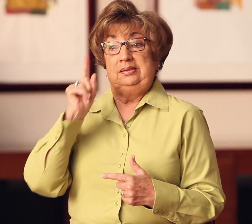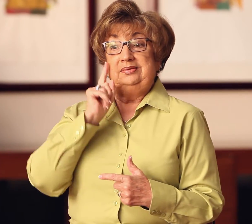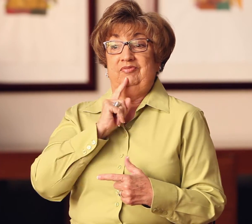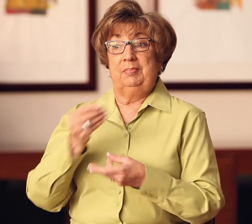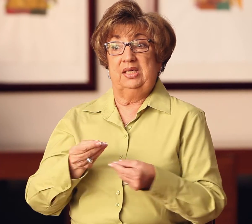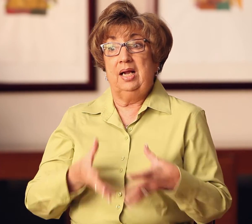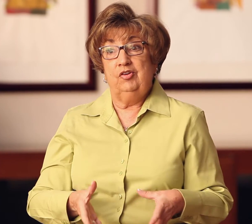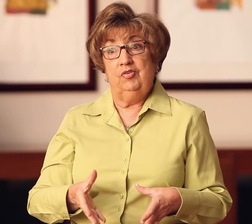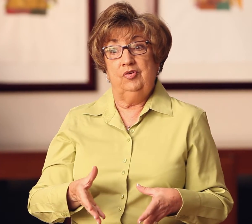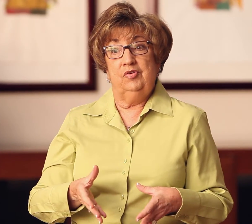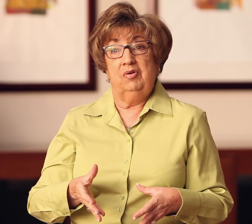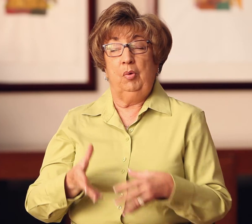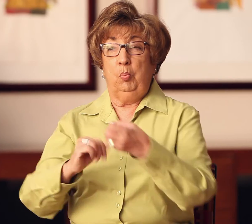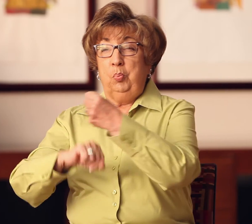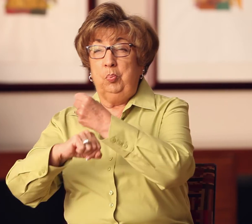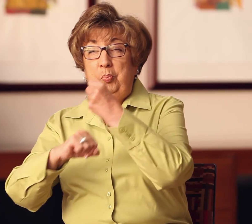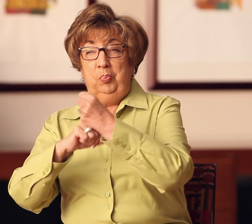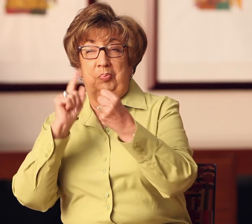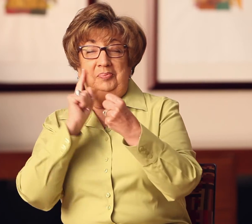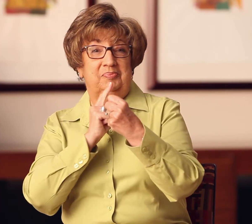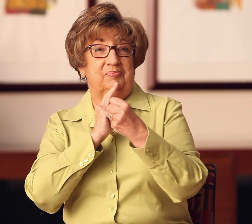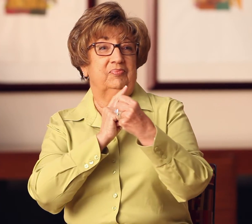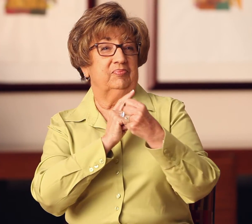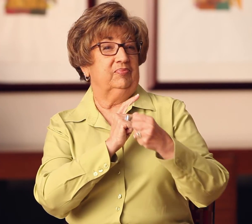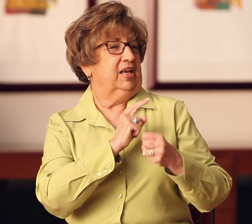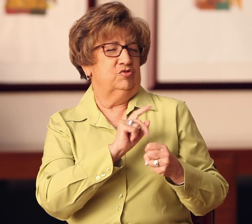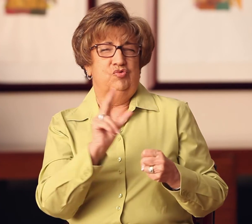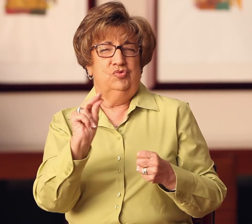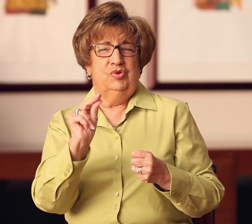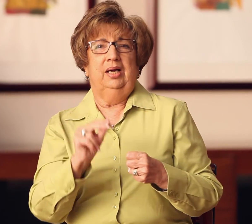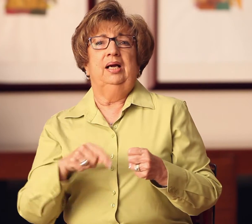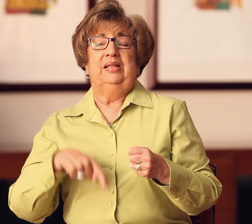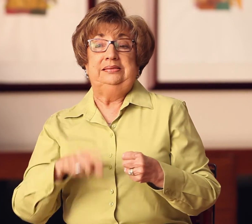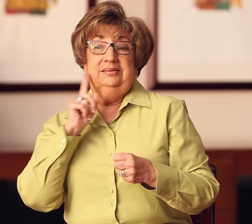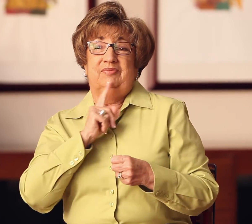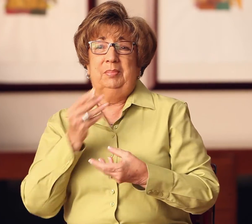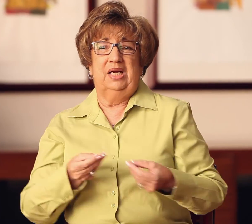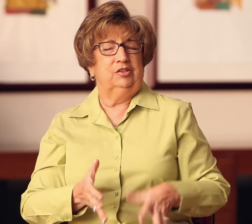sensitivity. The deaf mediator will not blindly support the deaf party, the deaf mediator serves the